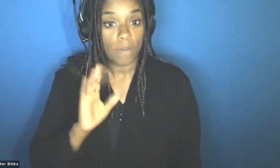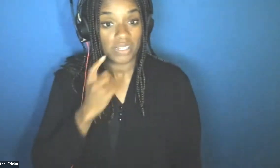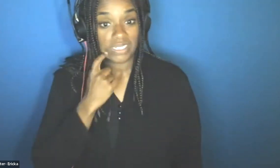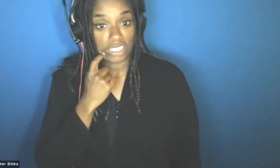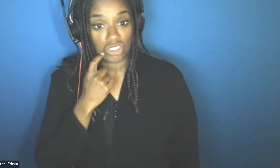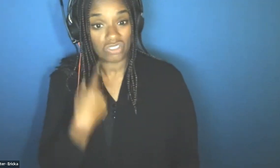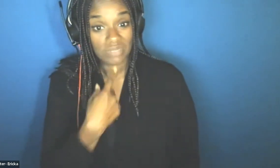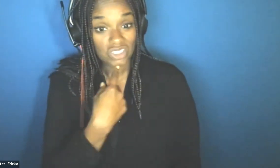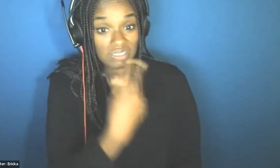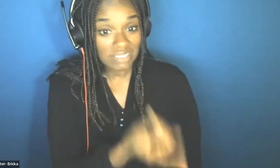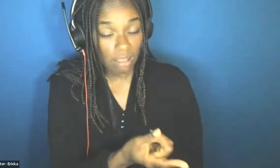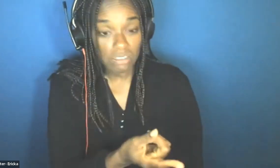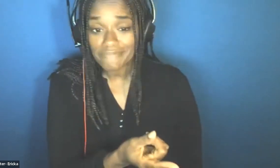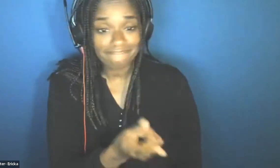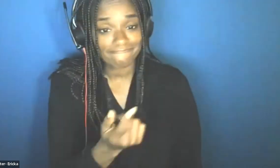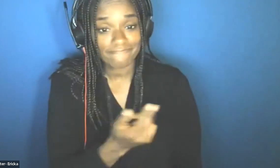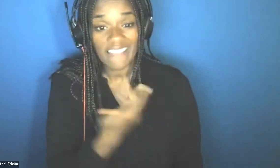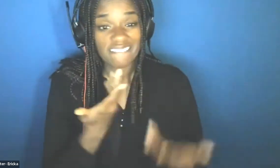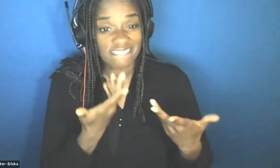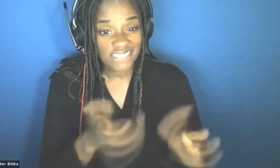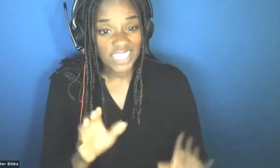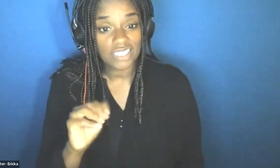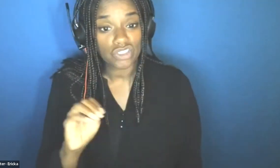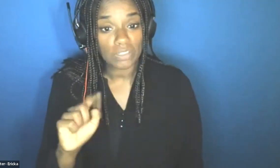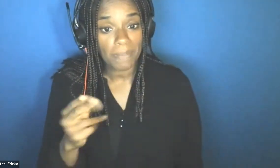She works in the office of a daycare, and her boss learns that she has a former addiction.